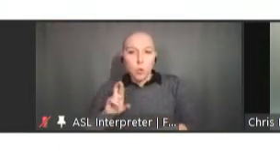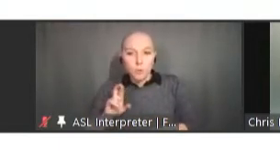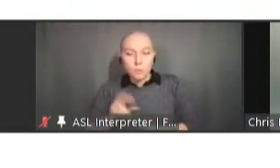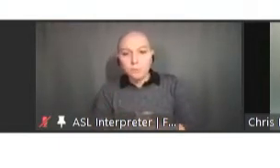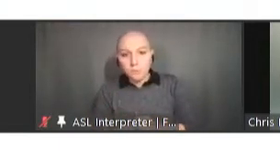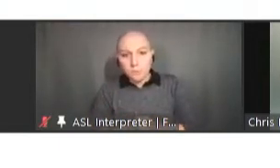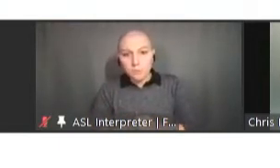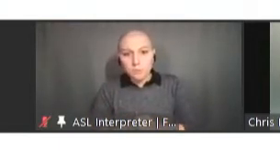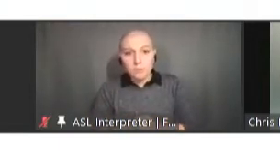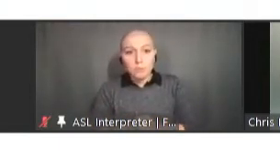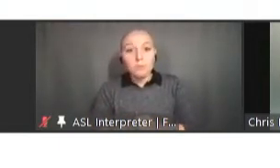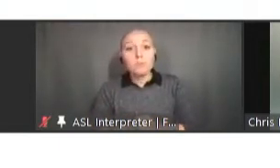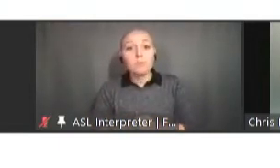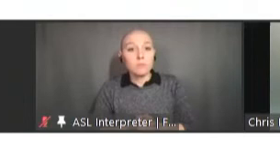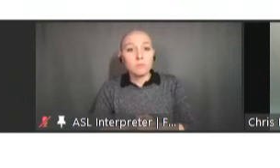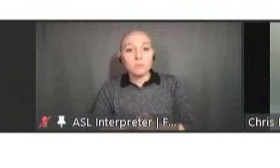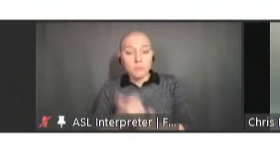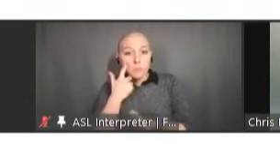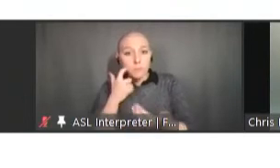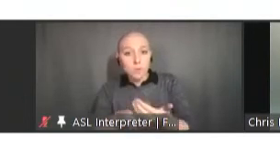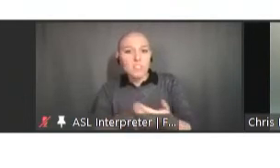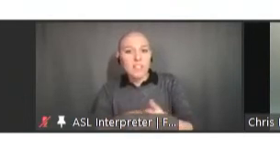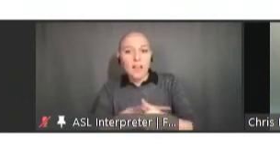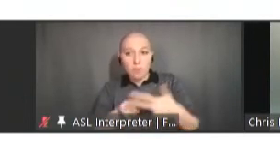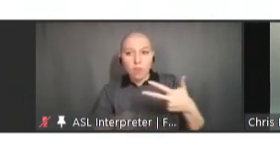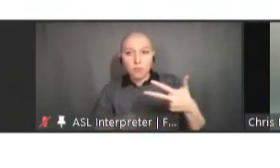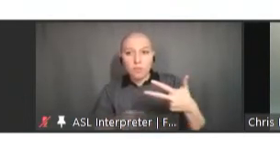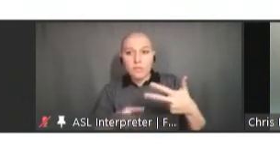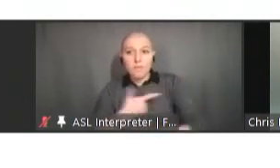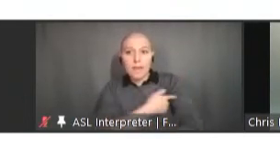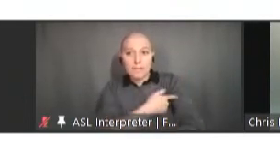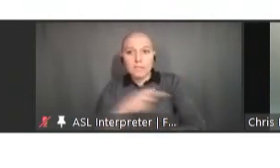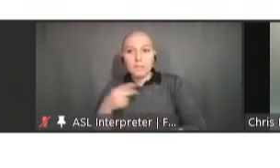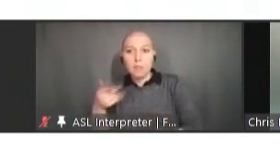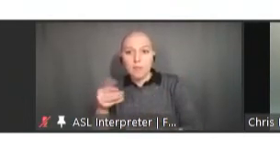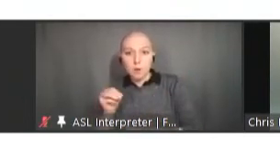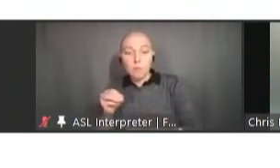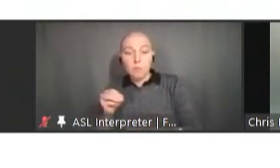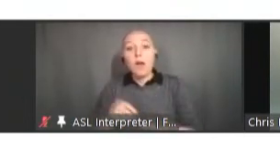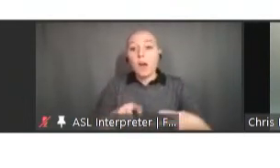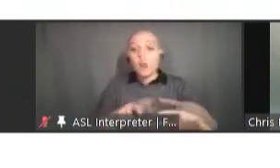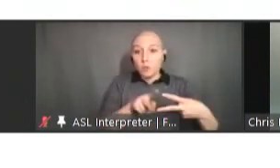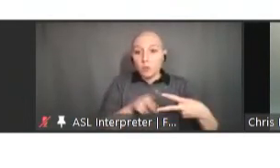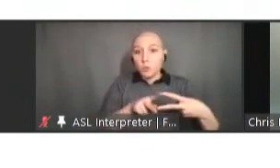have three distinct vaccine platforms, including two mRNA encoded vaccines developed by Moderna